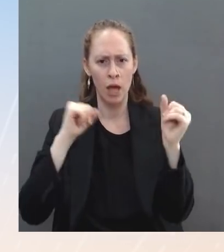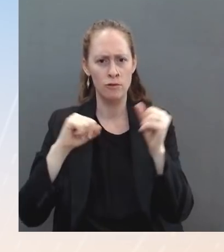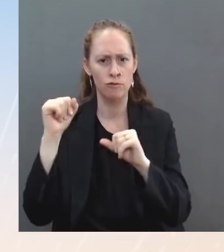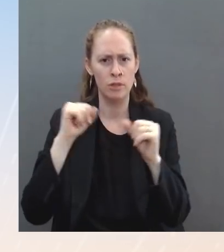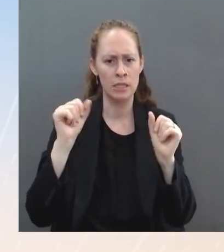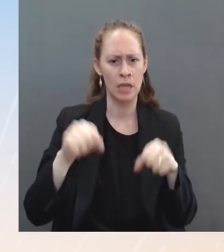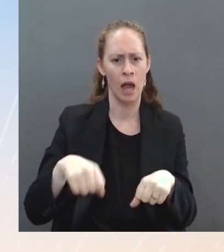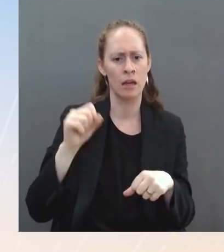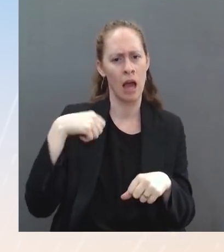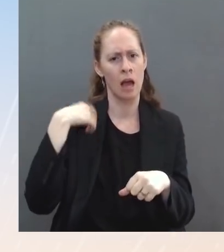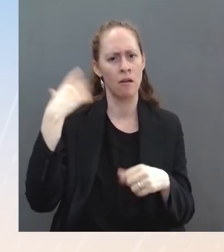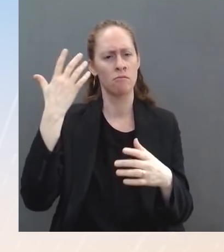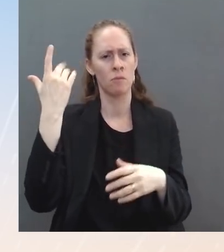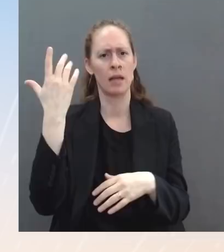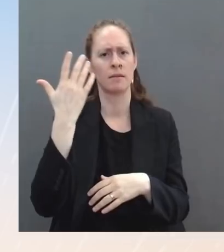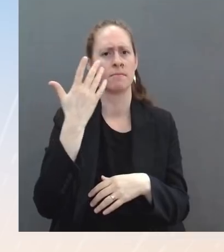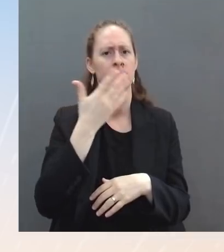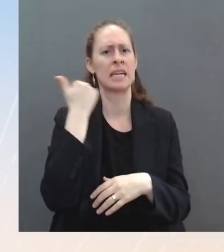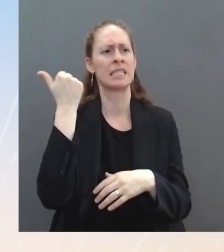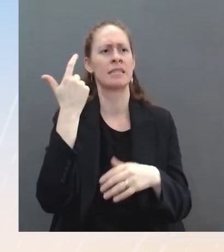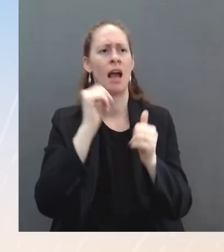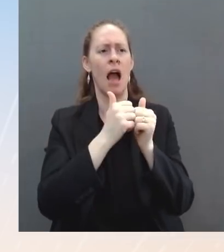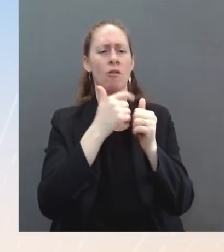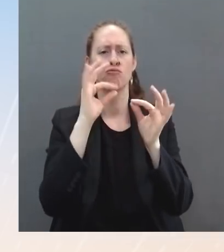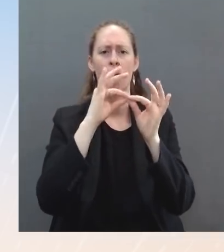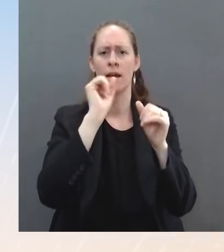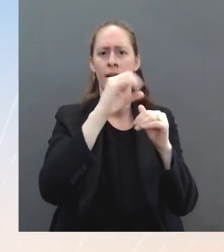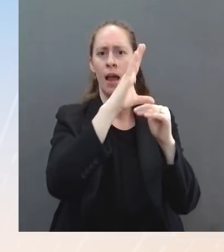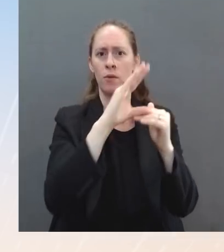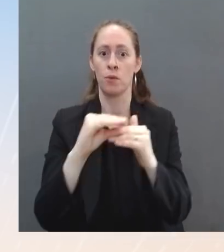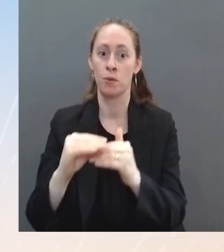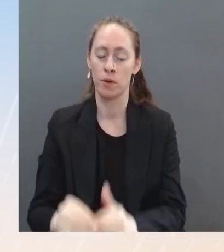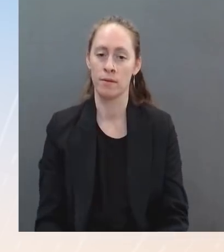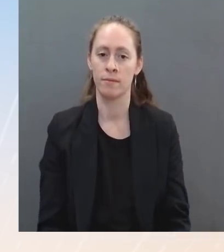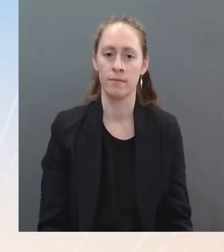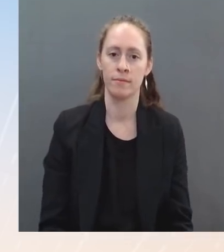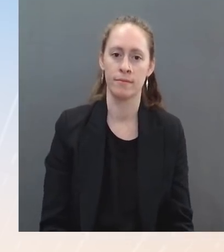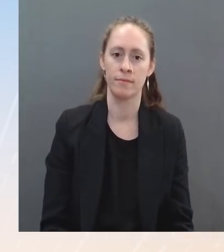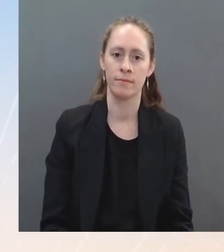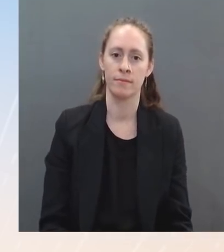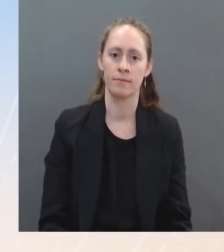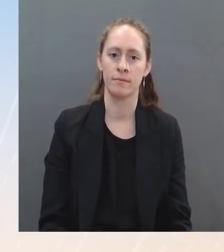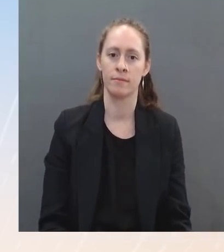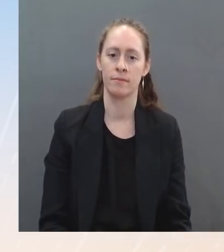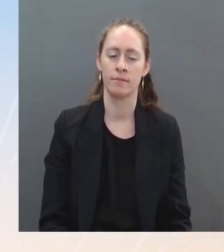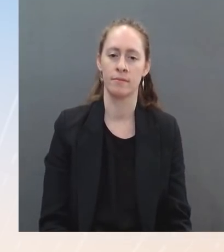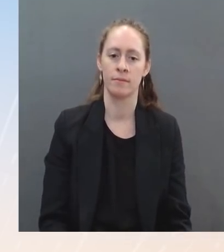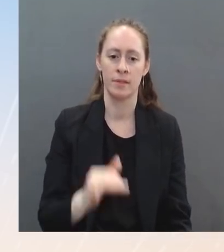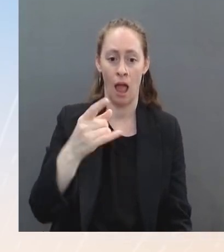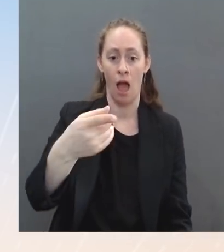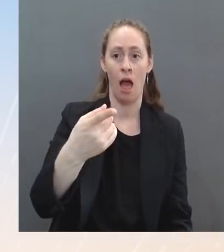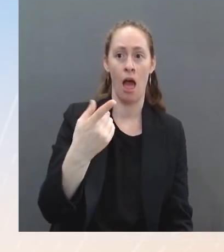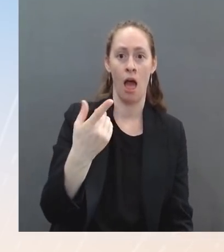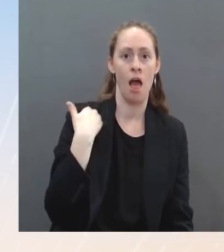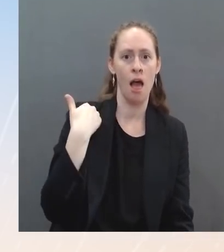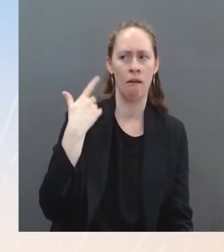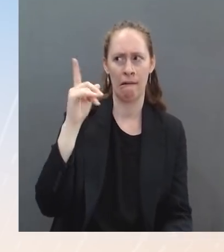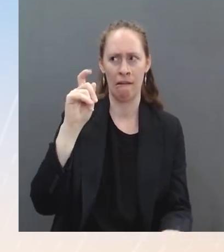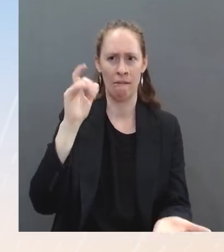to your question about the long term, is, you know -- and I think you heard Brian articulate this really well, and of course, the President spoke to it very powerfully today too -- which is: